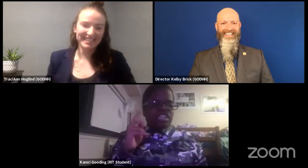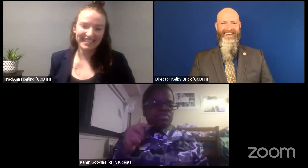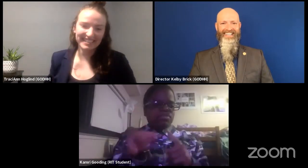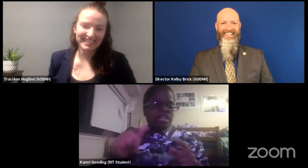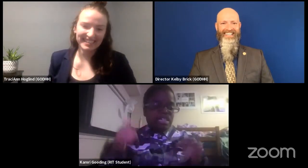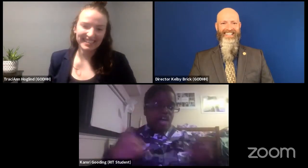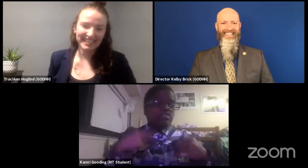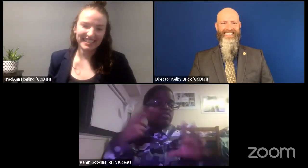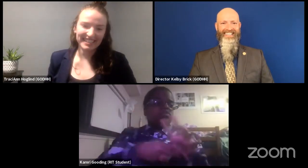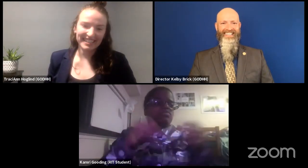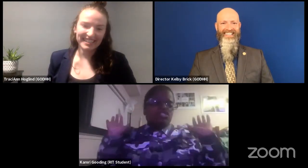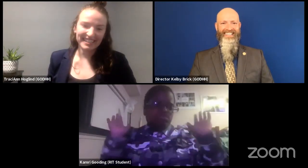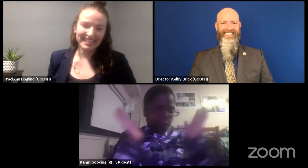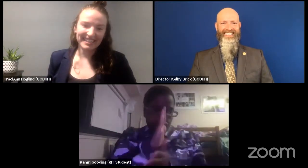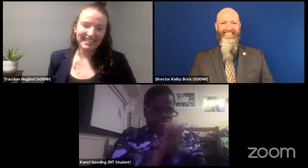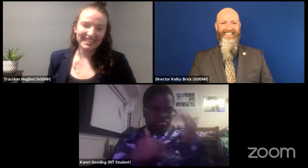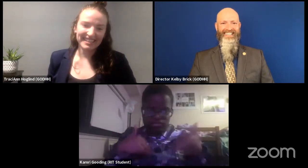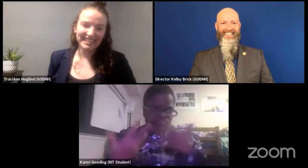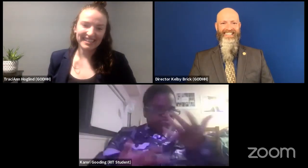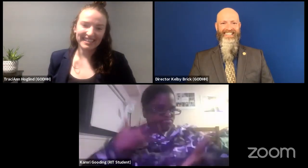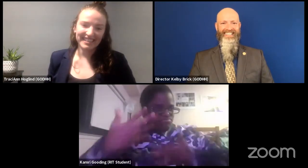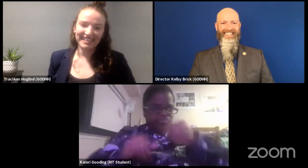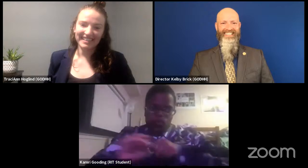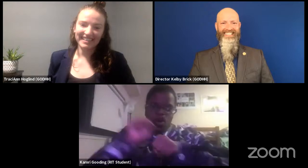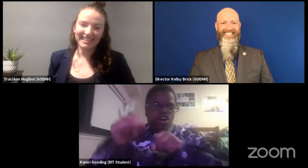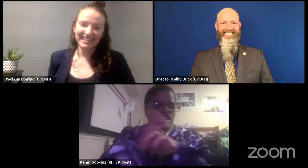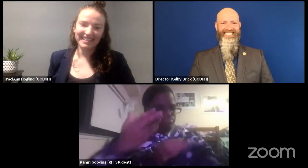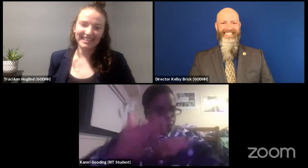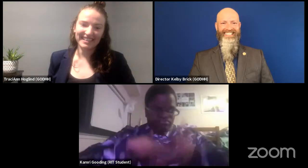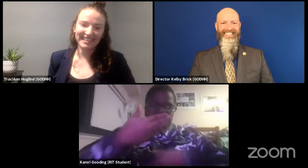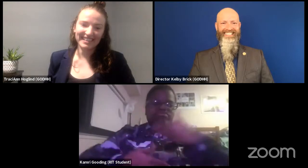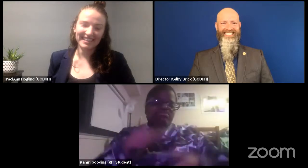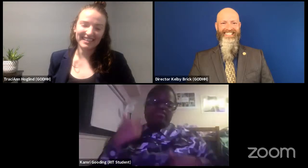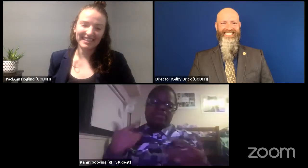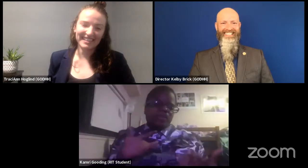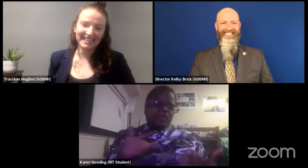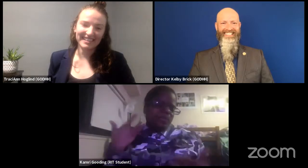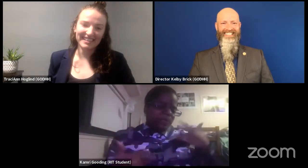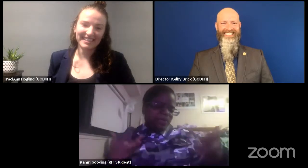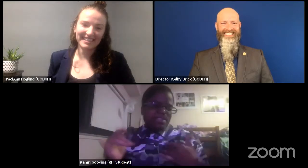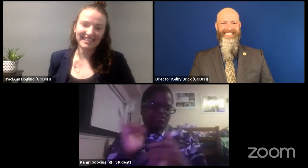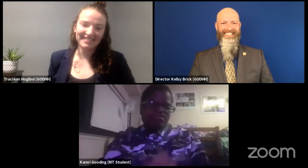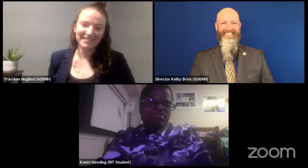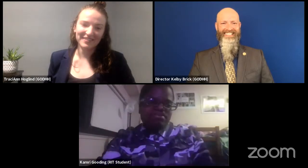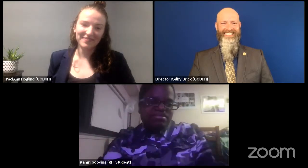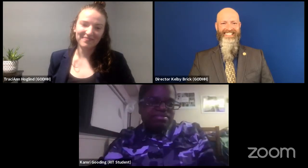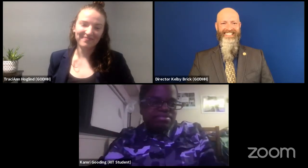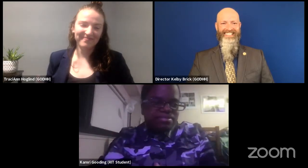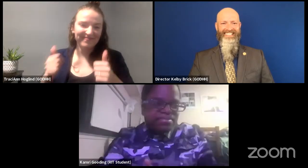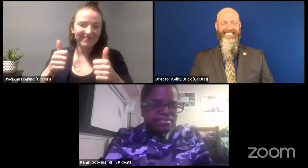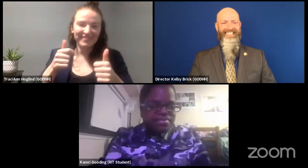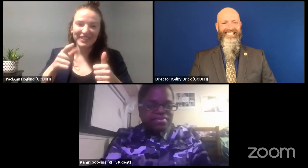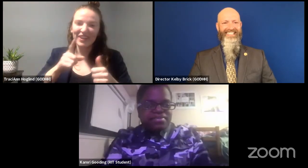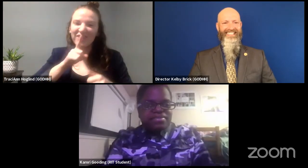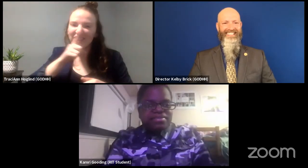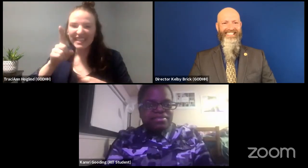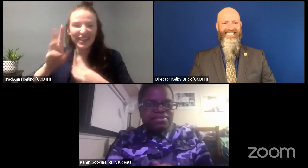those conversations and it's been one of the best experiences. And now I'm ready to hit the ground running and do the work. It's very exciting.